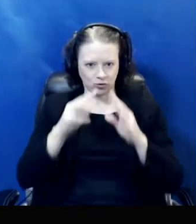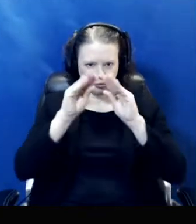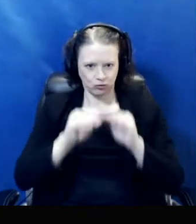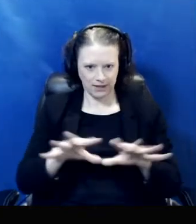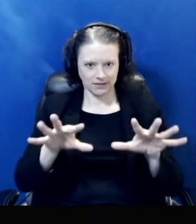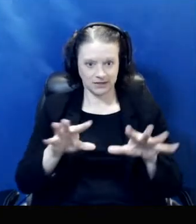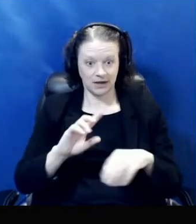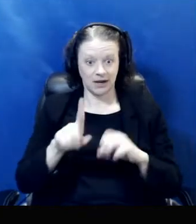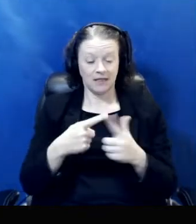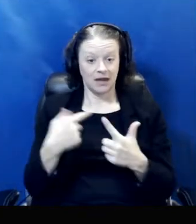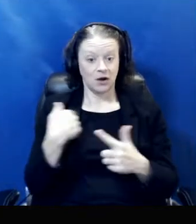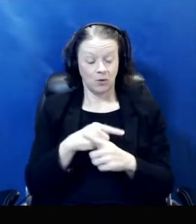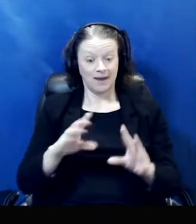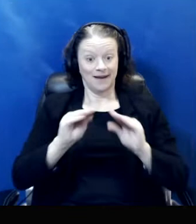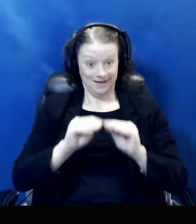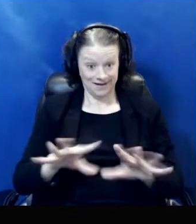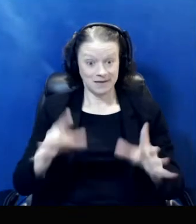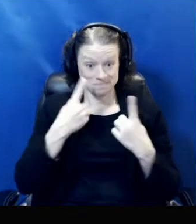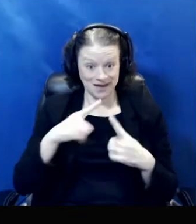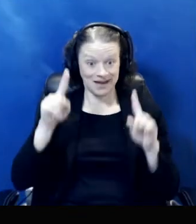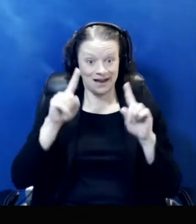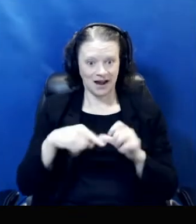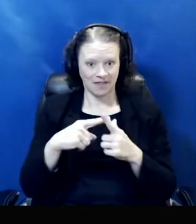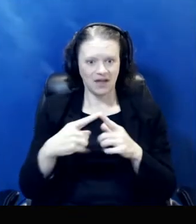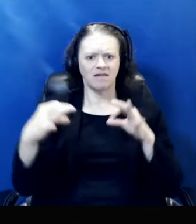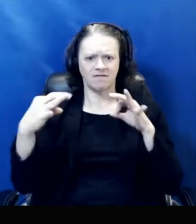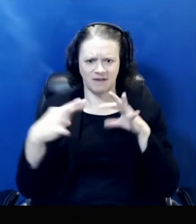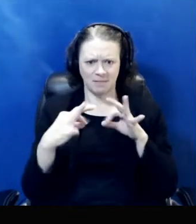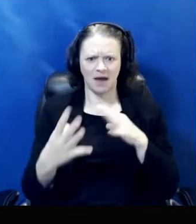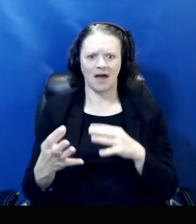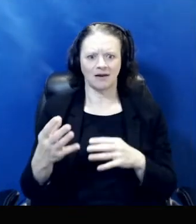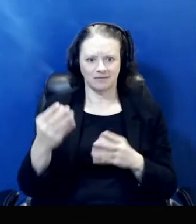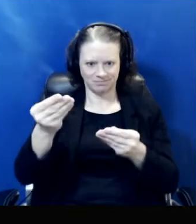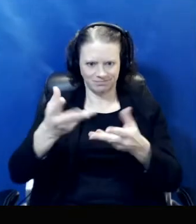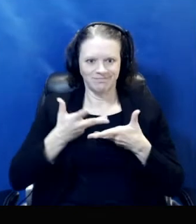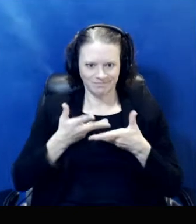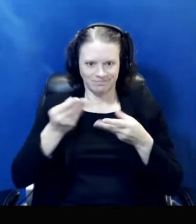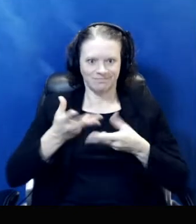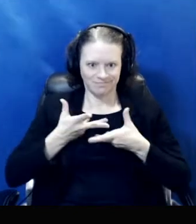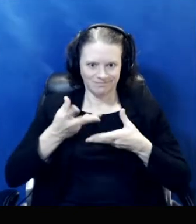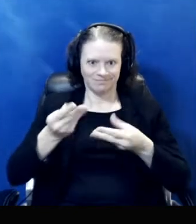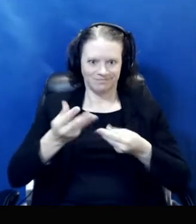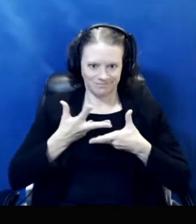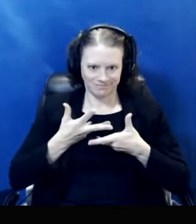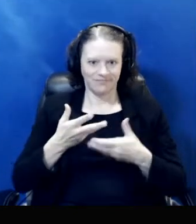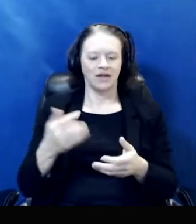we started getting the feedback, and we have learned a lot since the original launch.